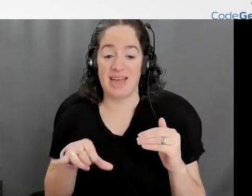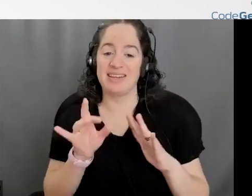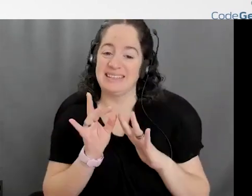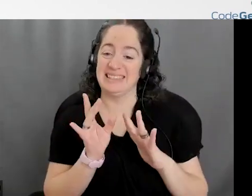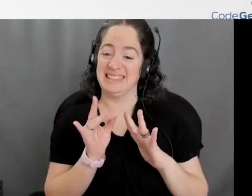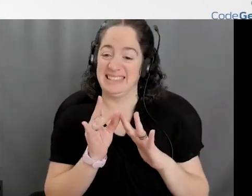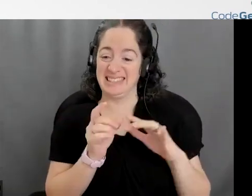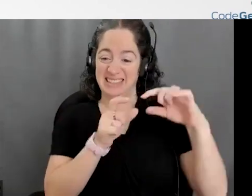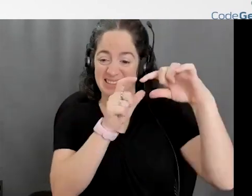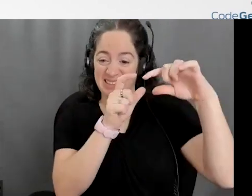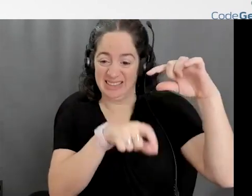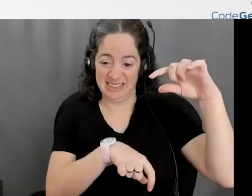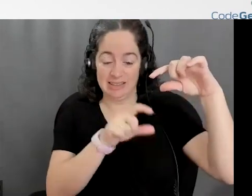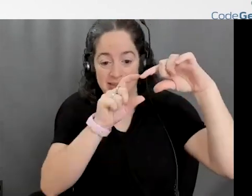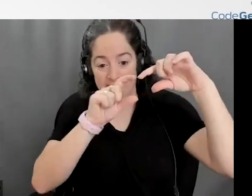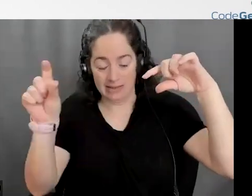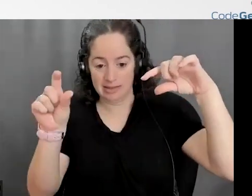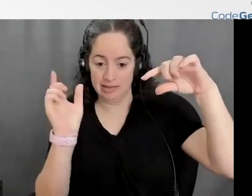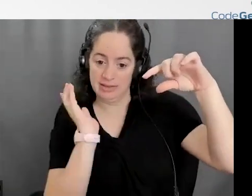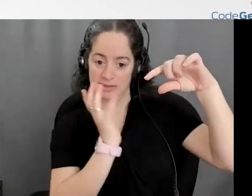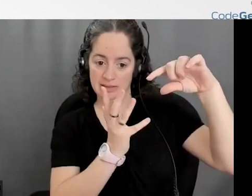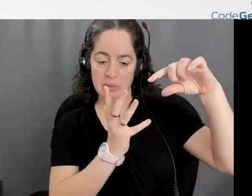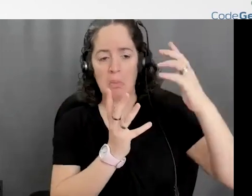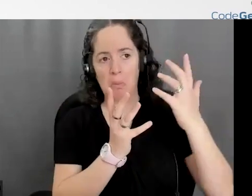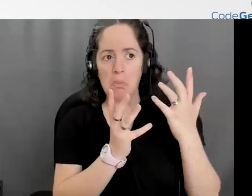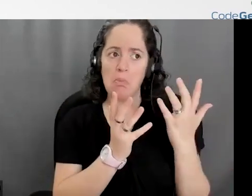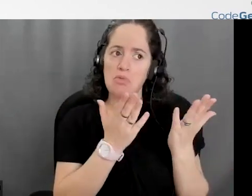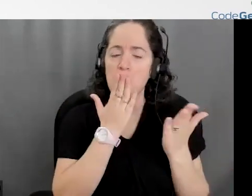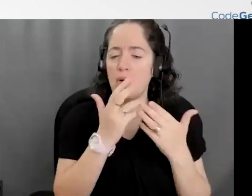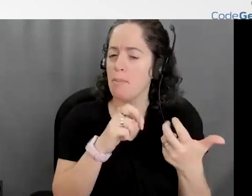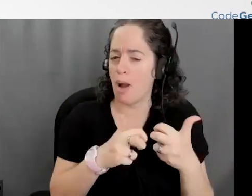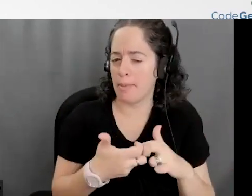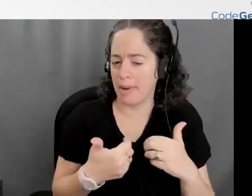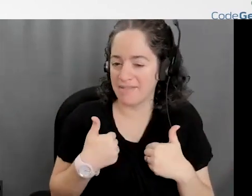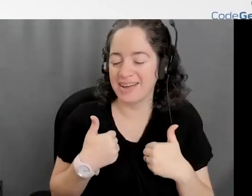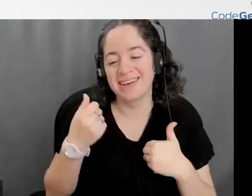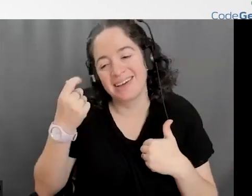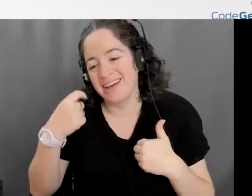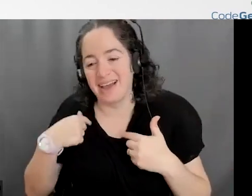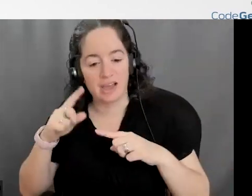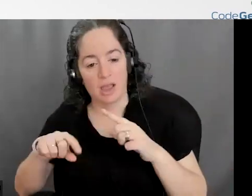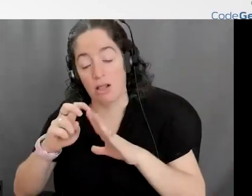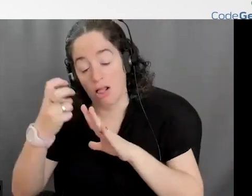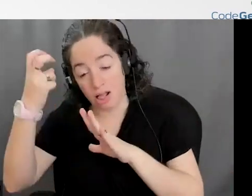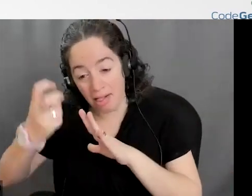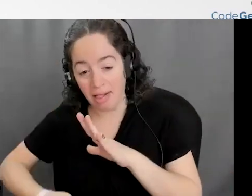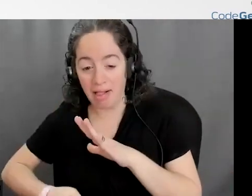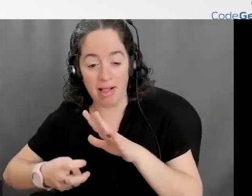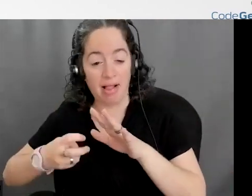and I'm just going to approach it at a very high level at this point. I don't want to dive too deeply into how it works,